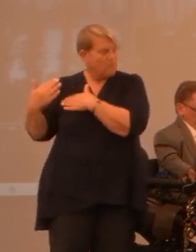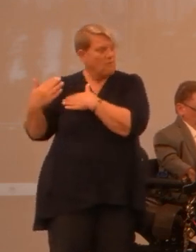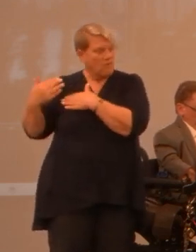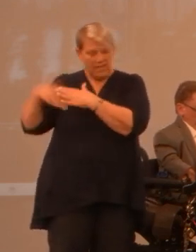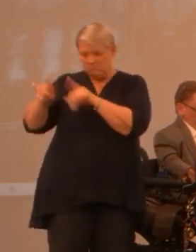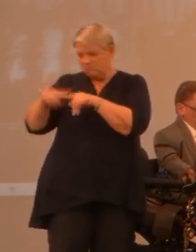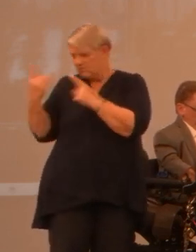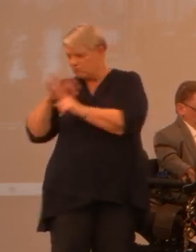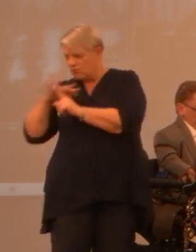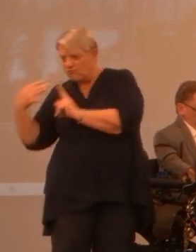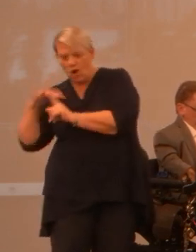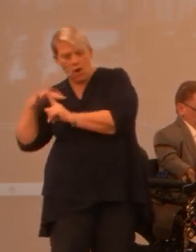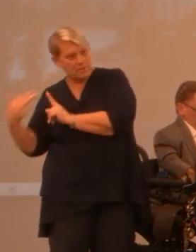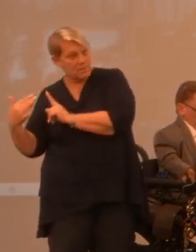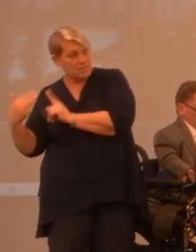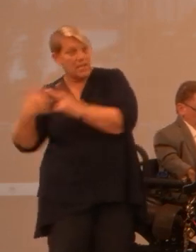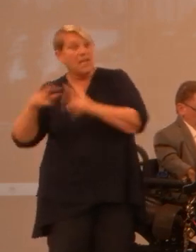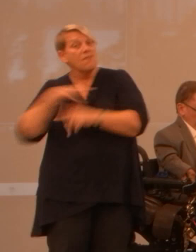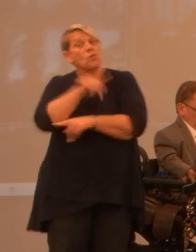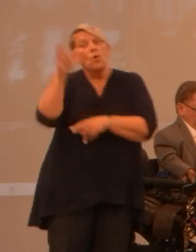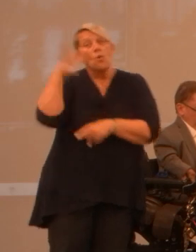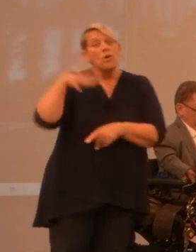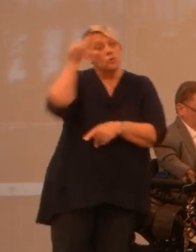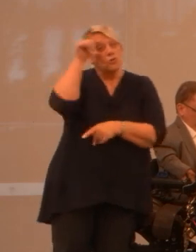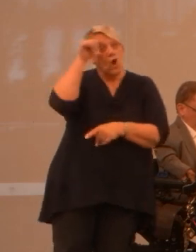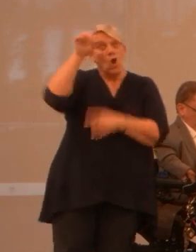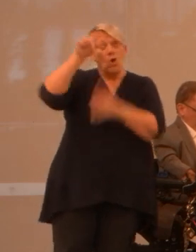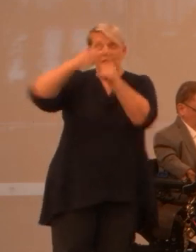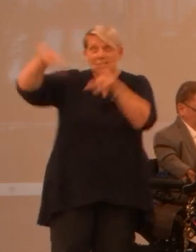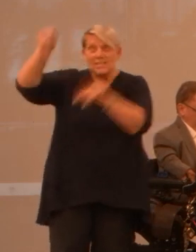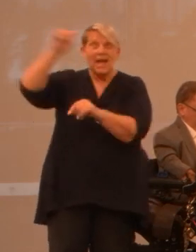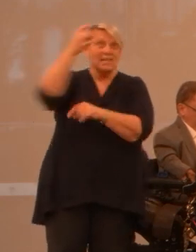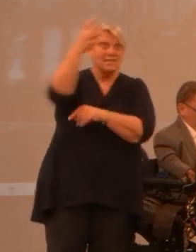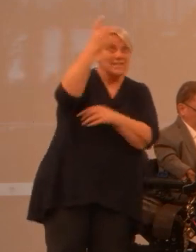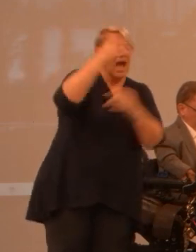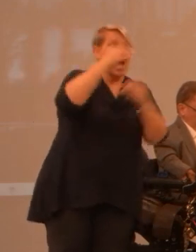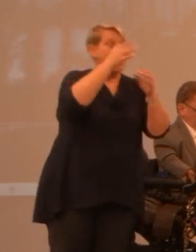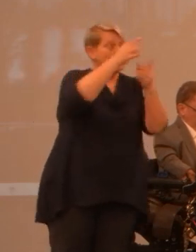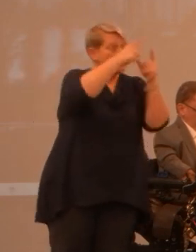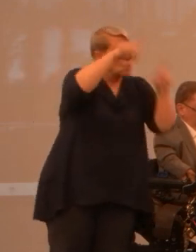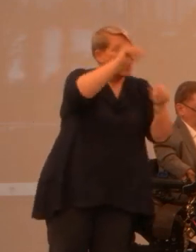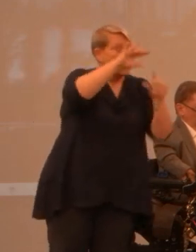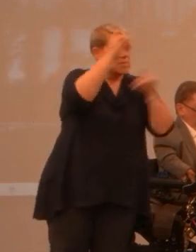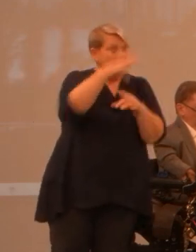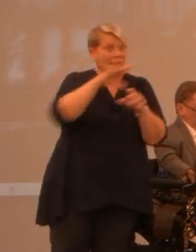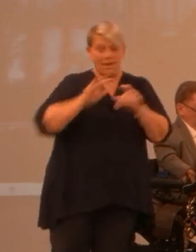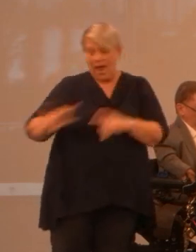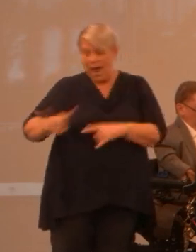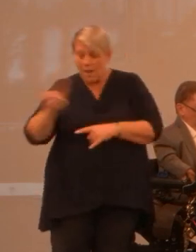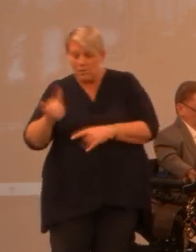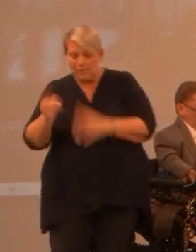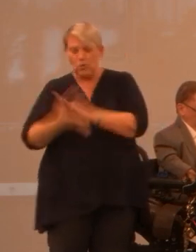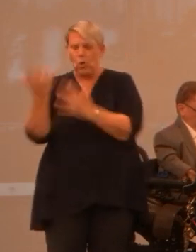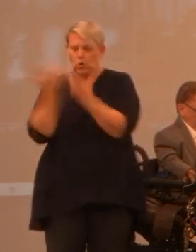If anyone wanted to learn about the sun or the stars, the moon, the plants, the animals and the environment today, they have to go to university to learn